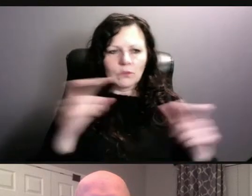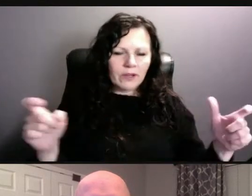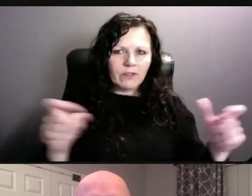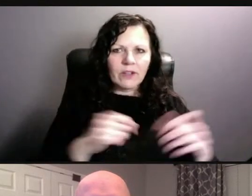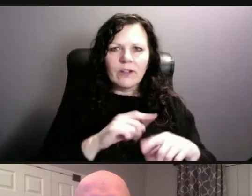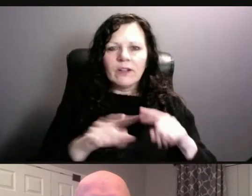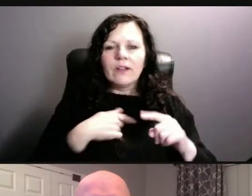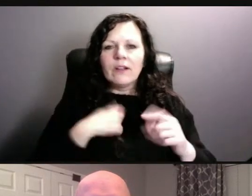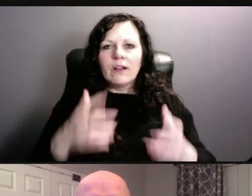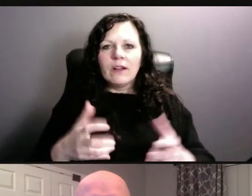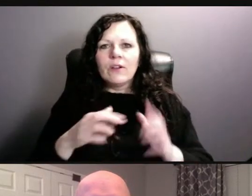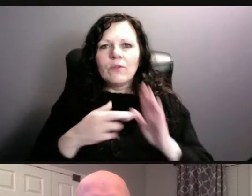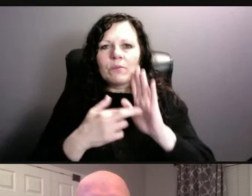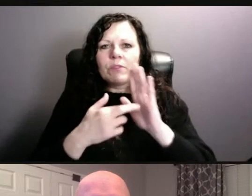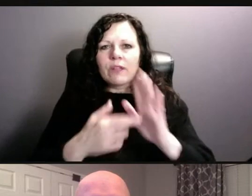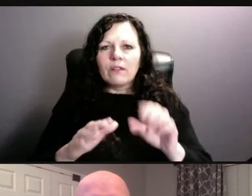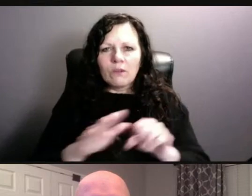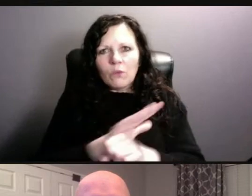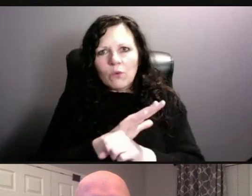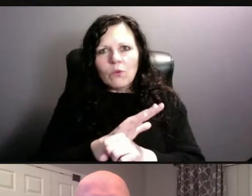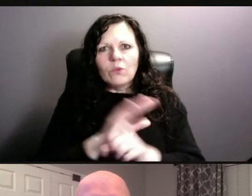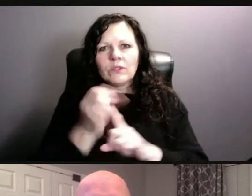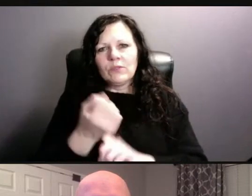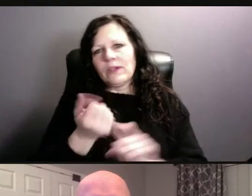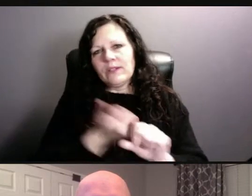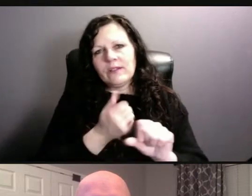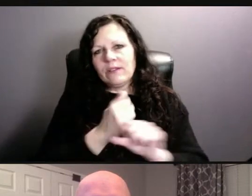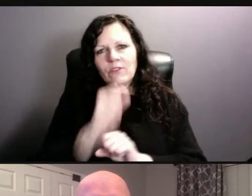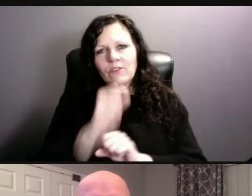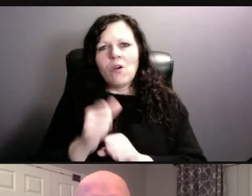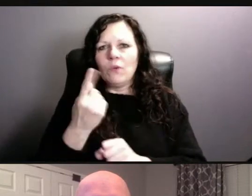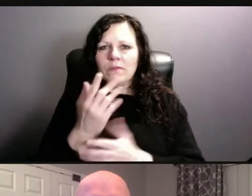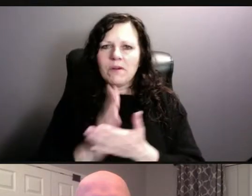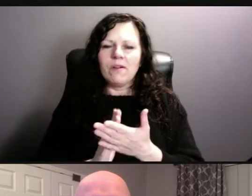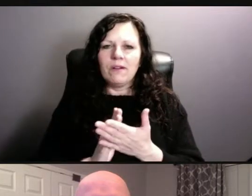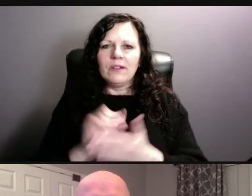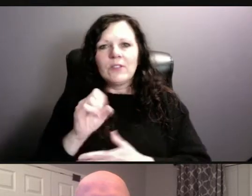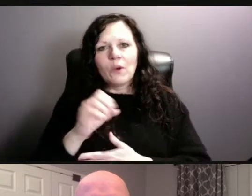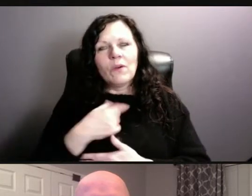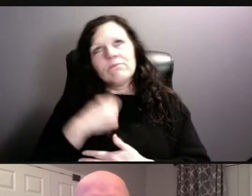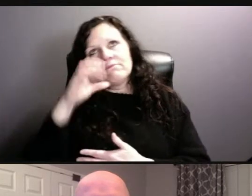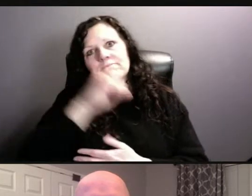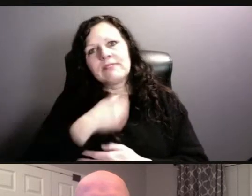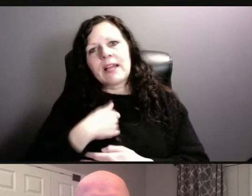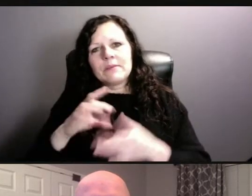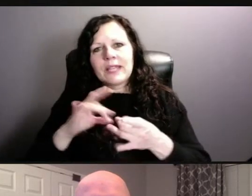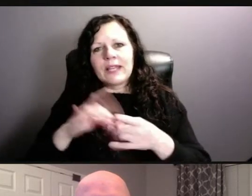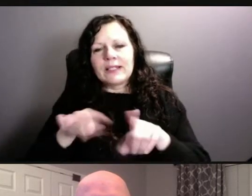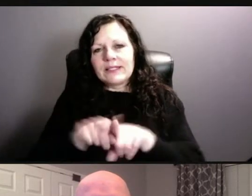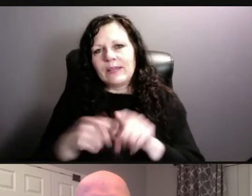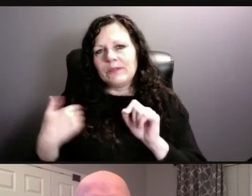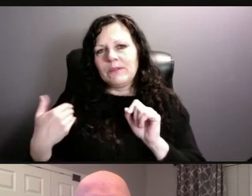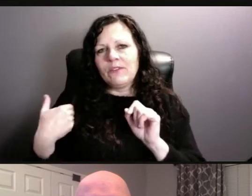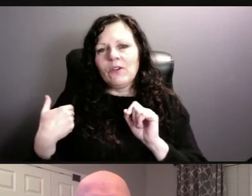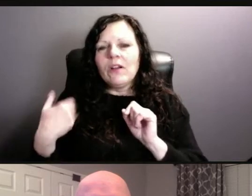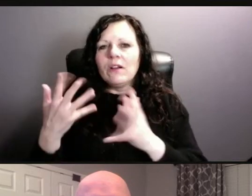KNOW, WHO ARE UNCOMFORTABLE WITH THE PAYROLL TAX, WHATEVER. I WANT TO I WANT TO BE